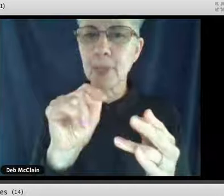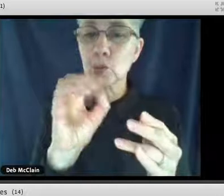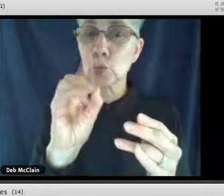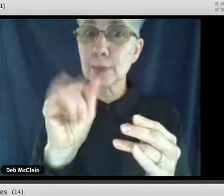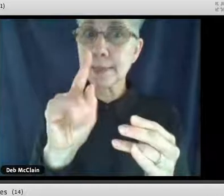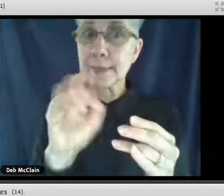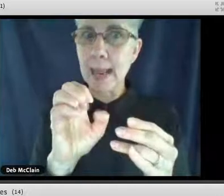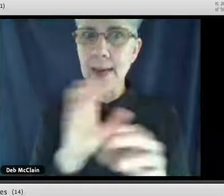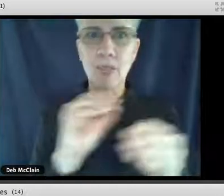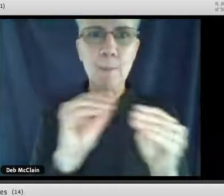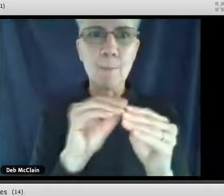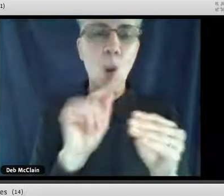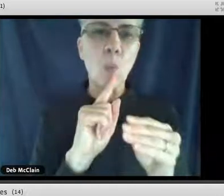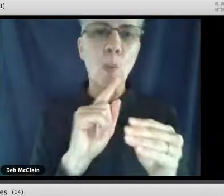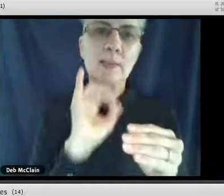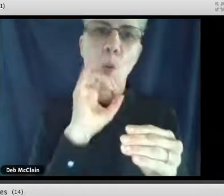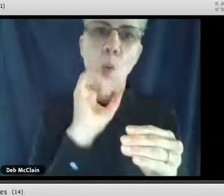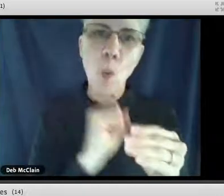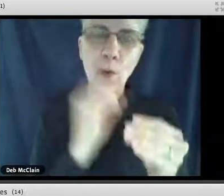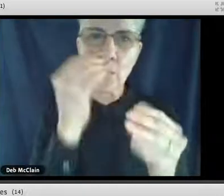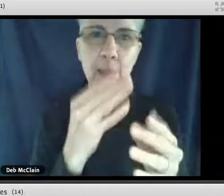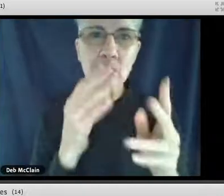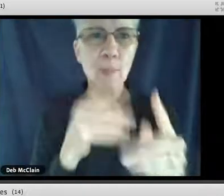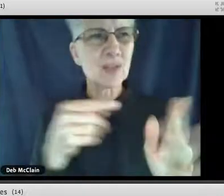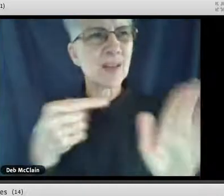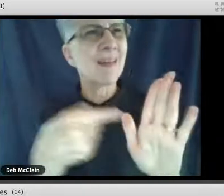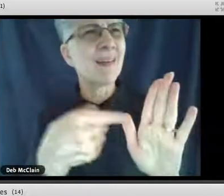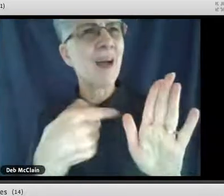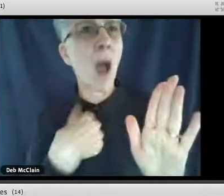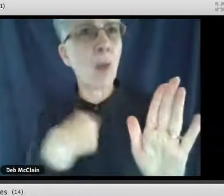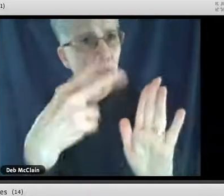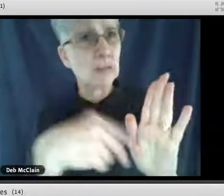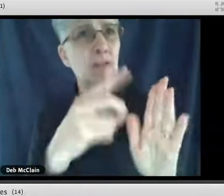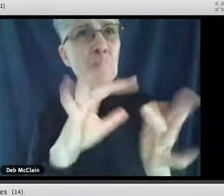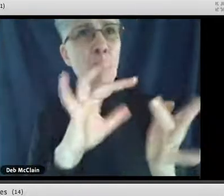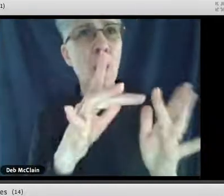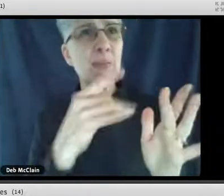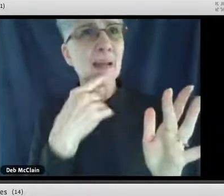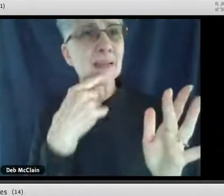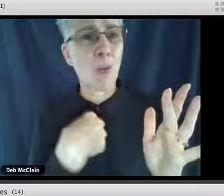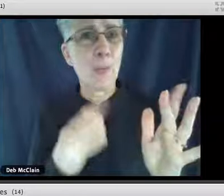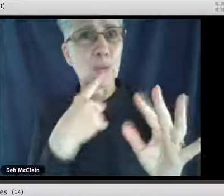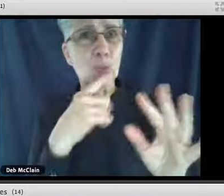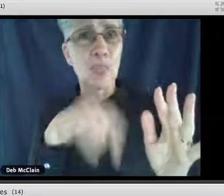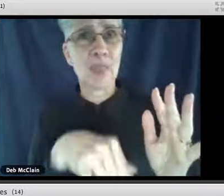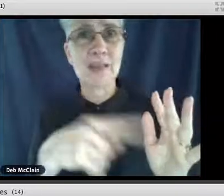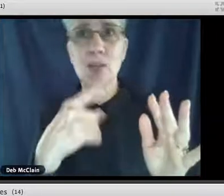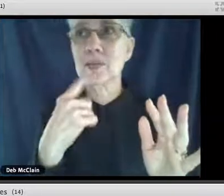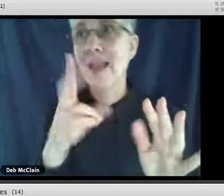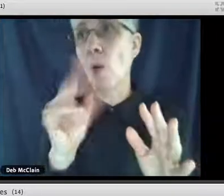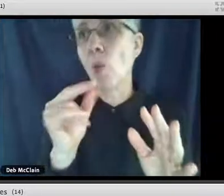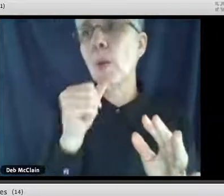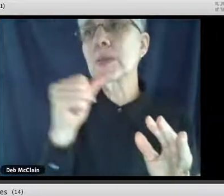has out-of-date information, and the person is pointing to it saying, "I was reading your website, and it said for me to do this," and you're going, "Well, that was yesterday's news."